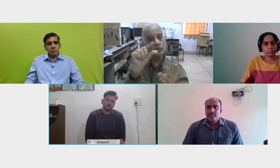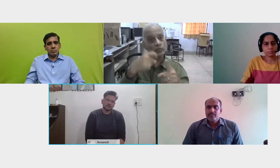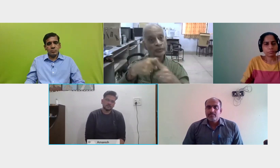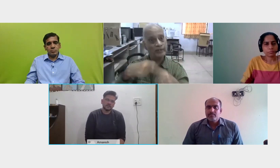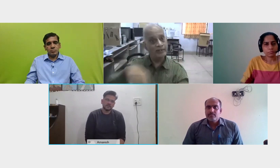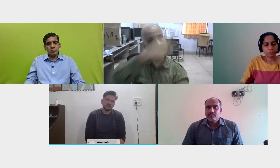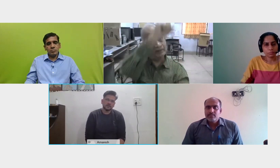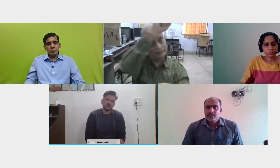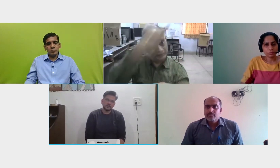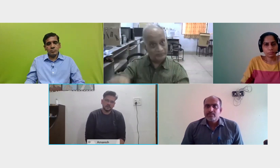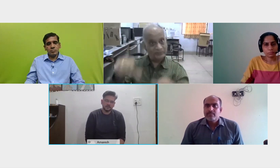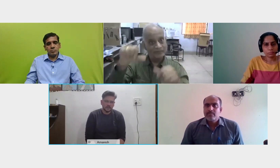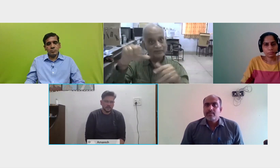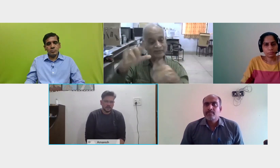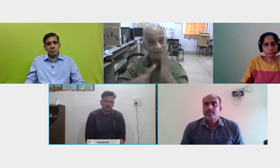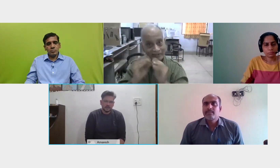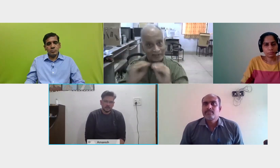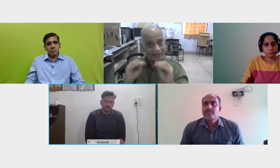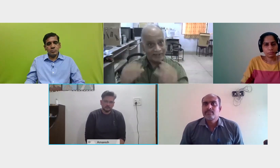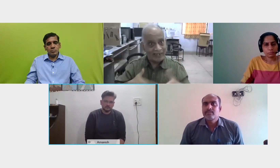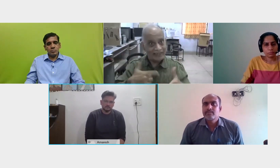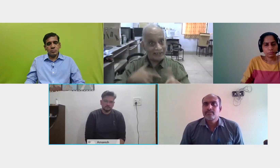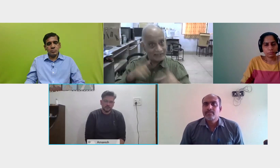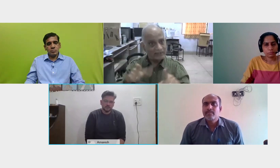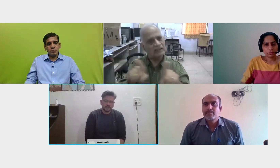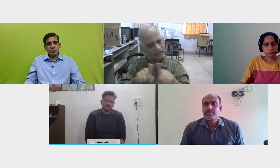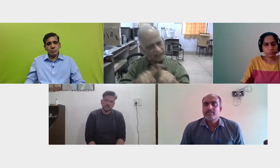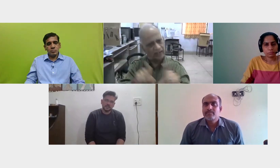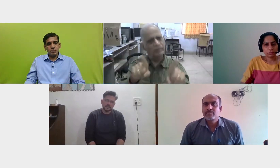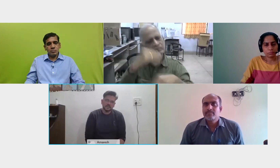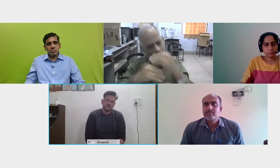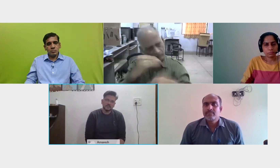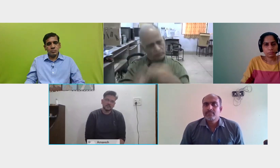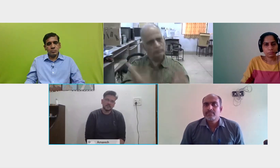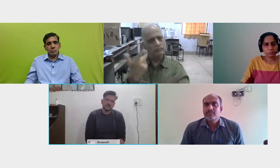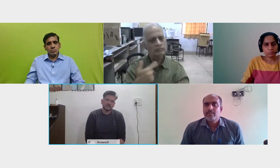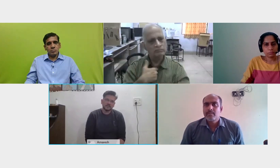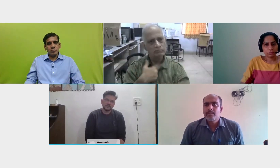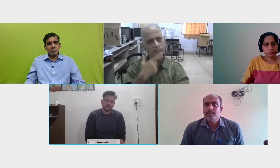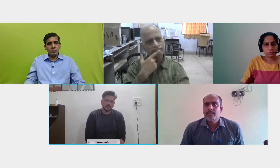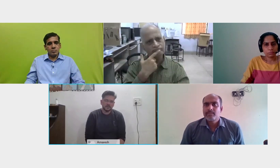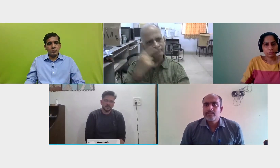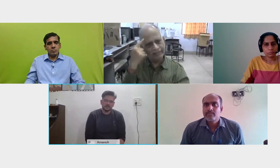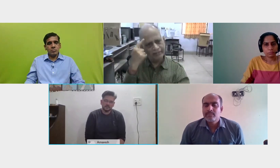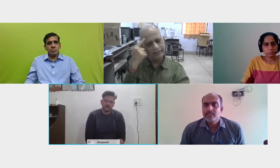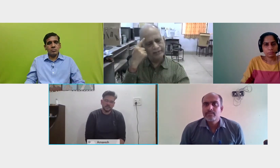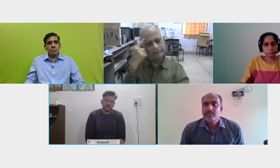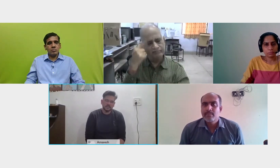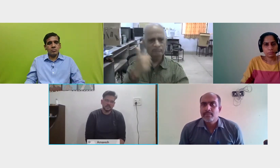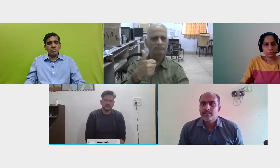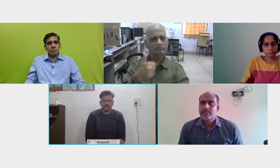know Dr Madan’s book project not get much success and then ISS also did not get much